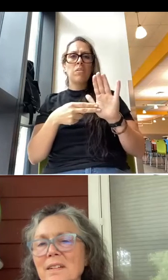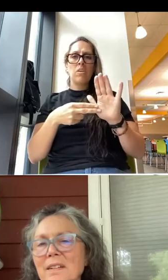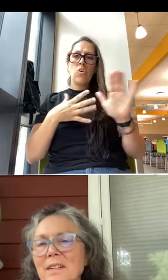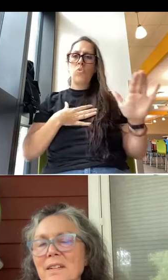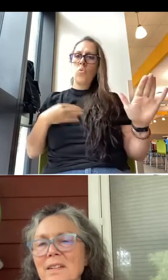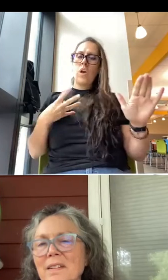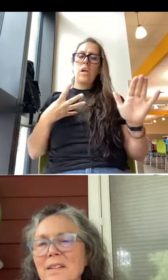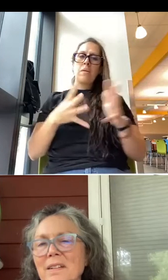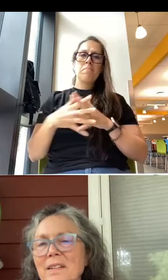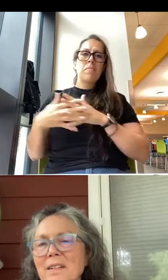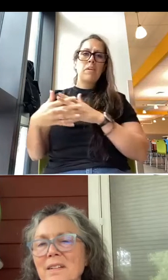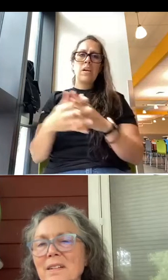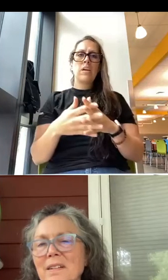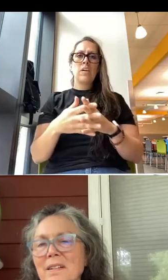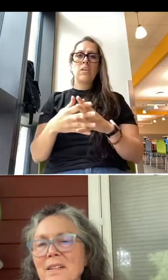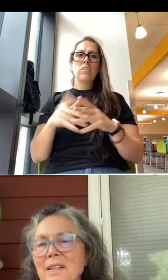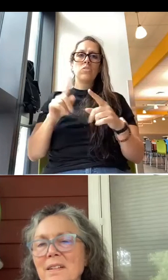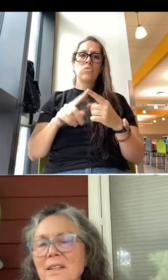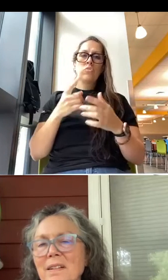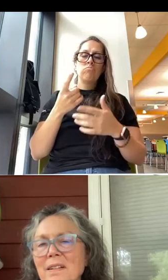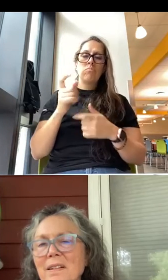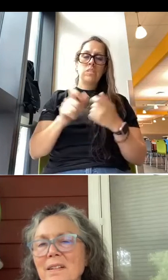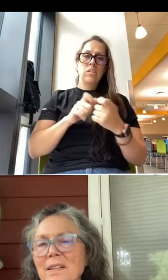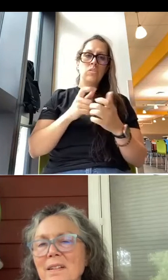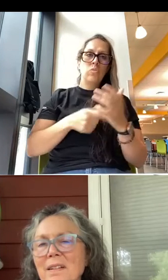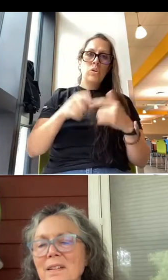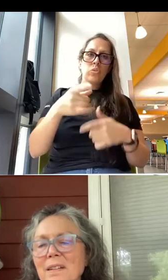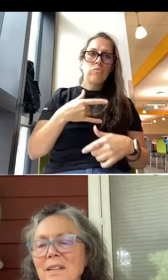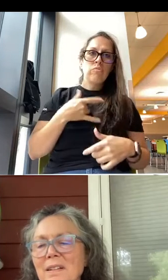applies to you, certainly, you know, in like a lot of ways, but like with